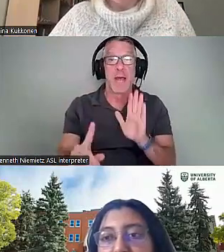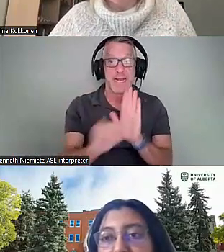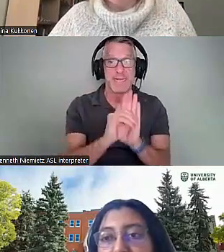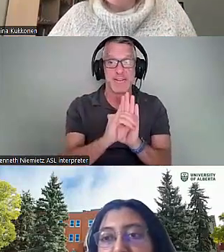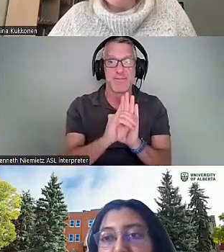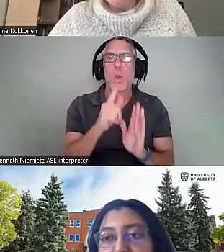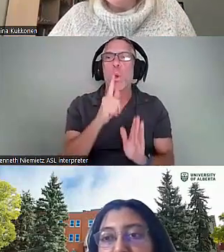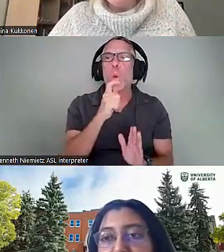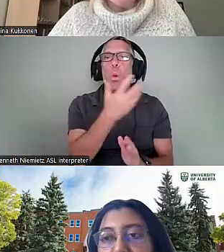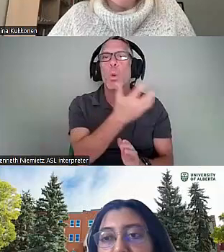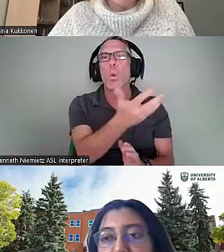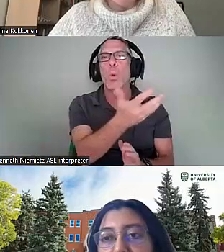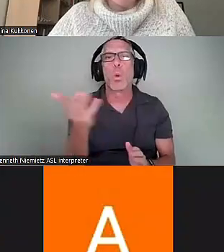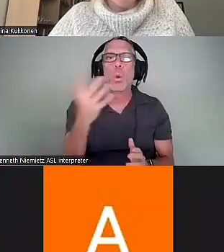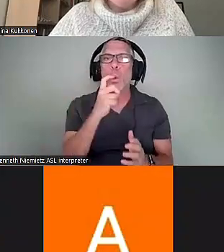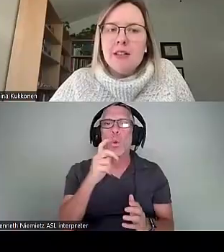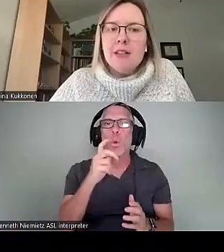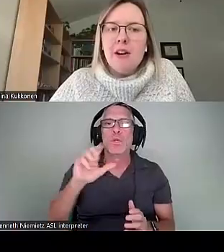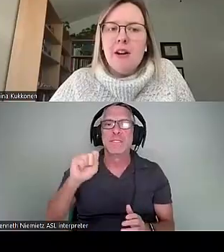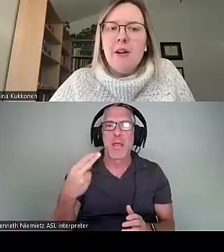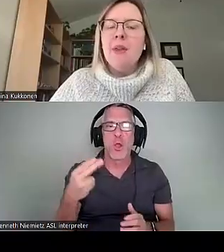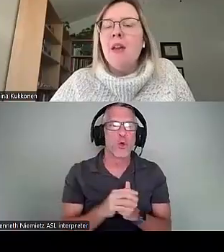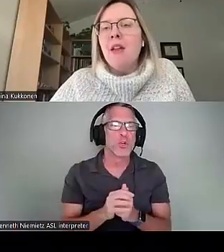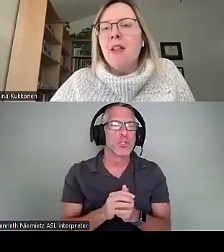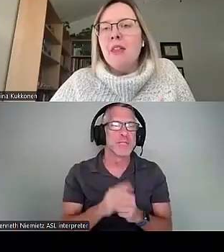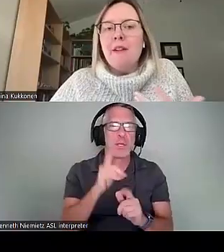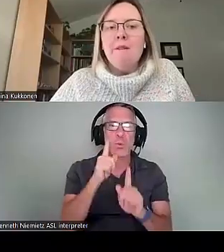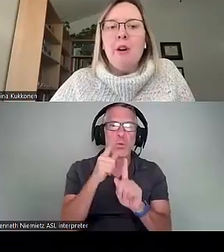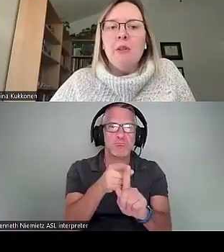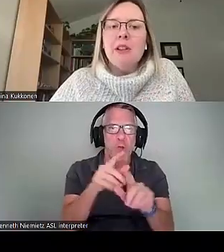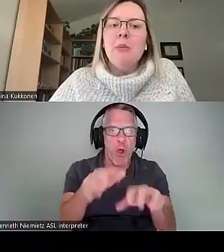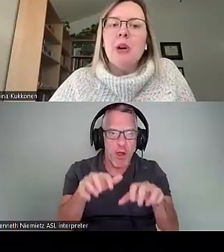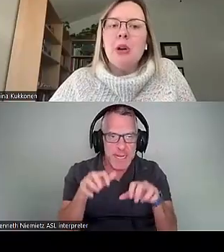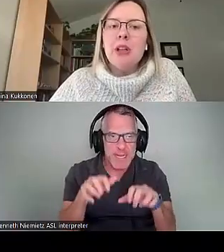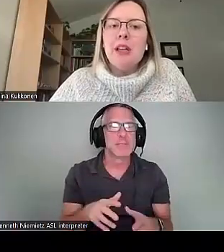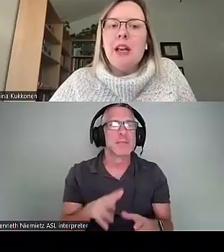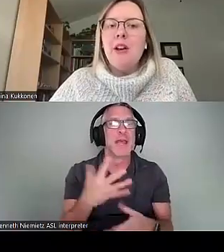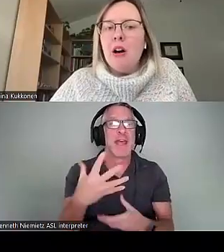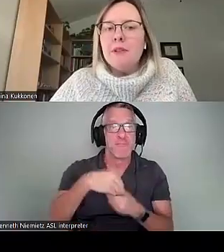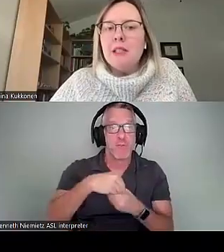who your stakeholders and target audiences are. Then involving them early and often